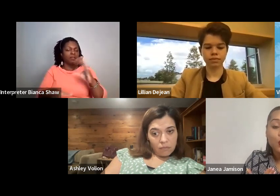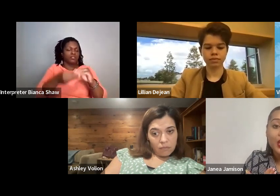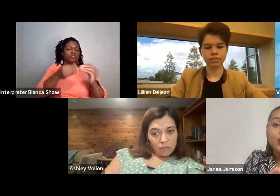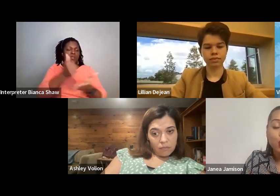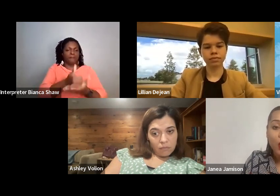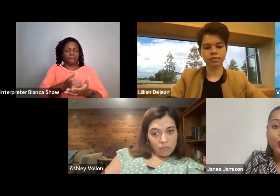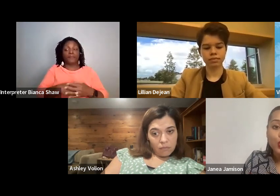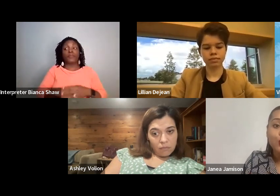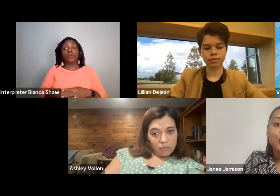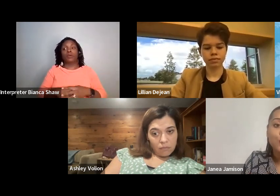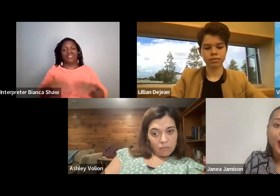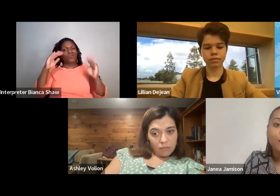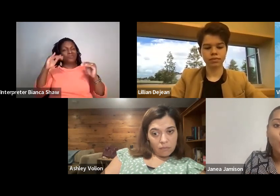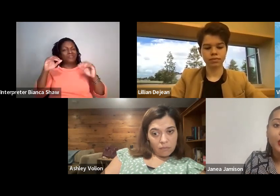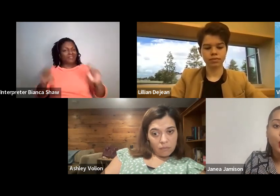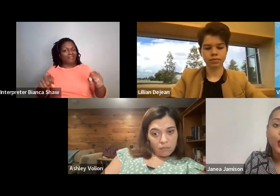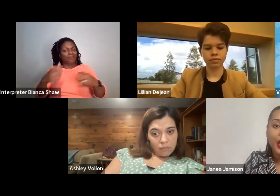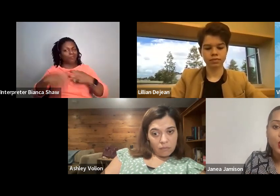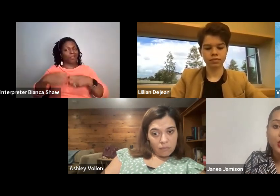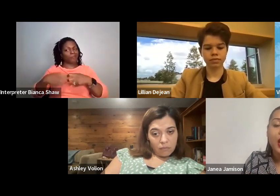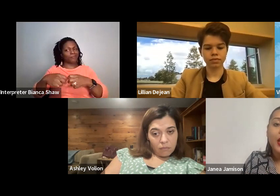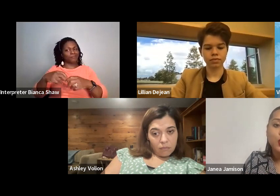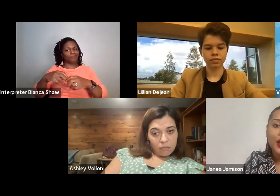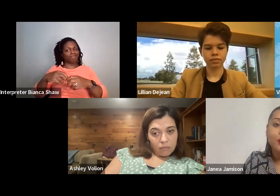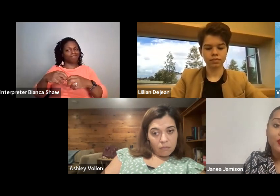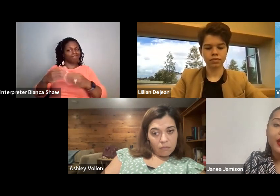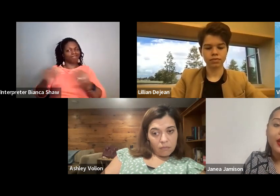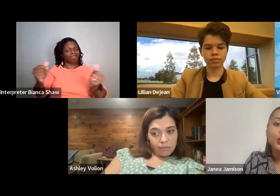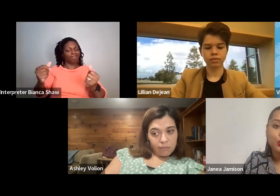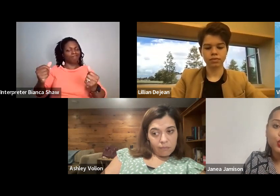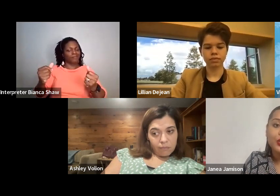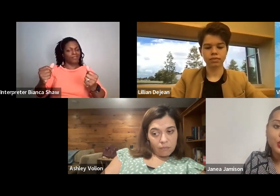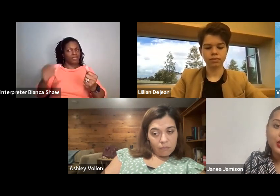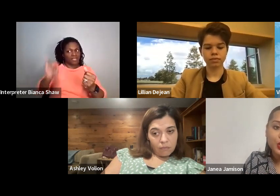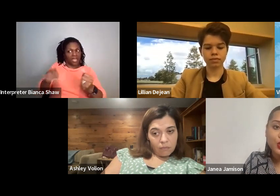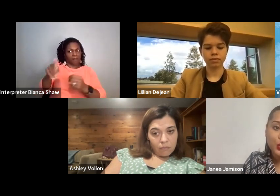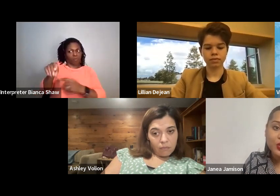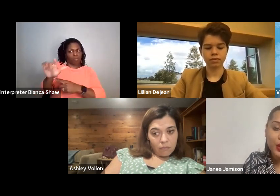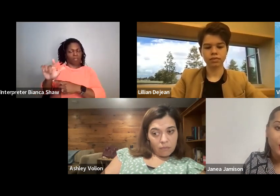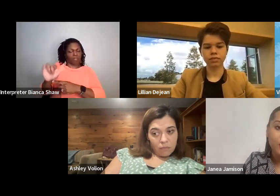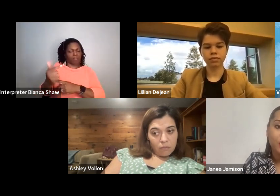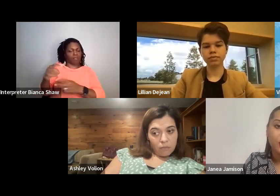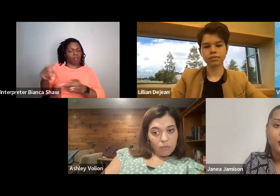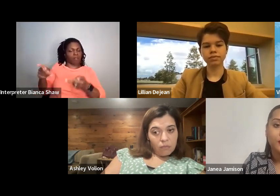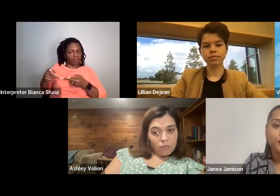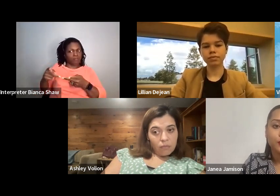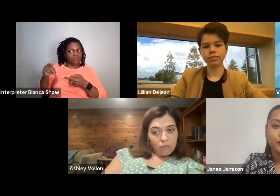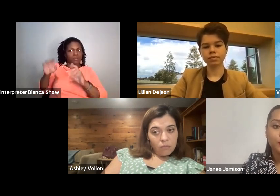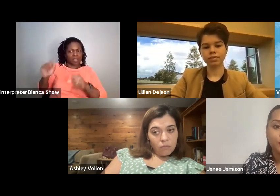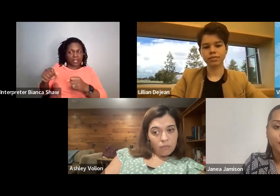We can trouble shoot to that polling location and try to provide a solution to the issue as well.